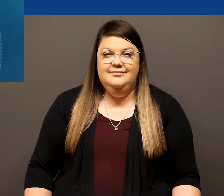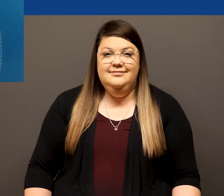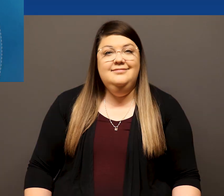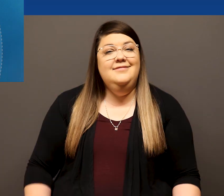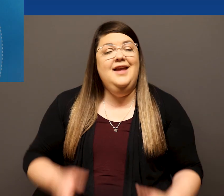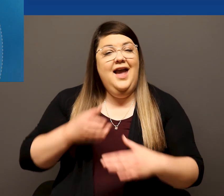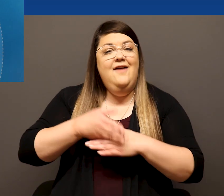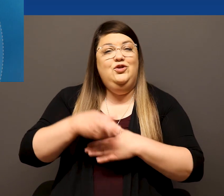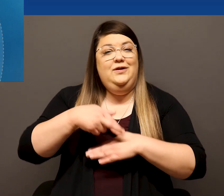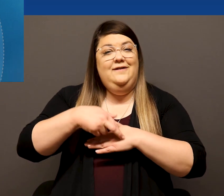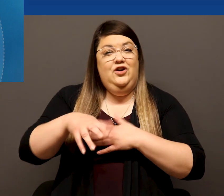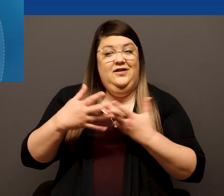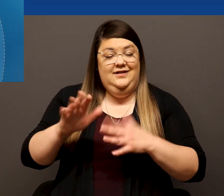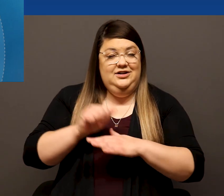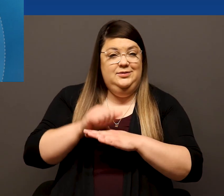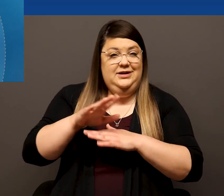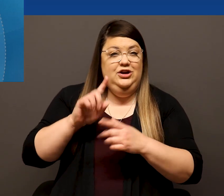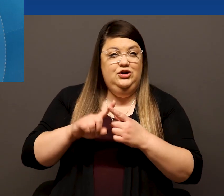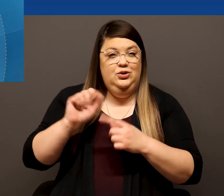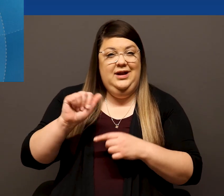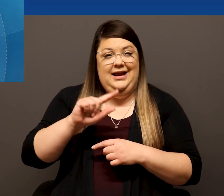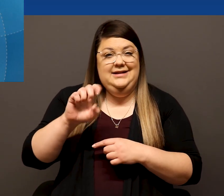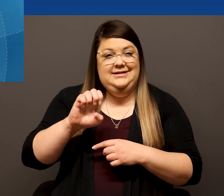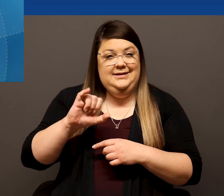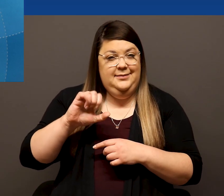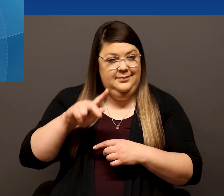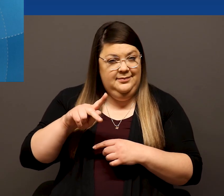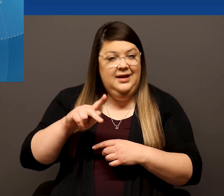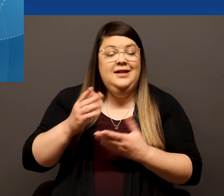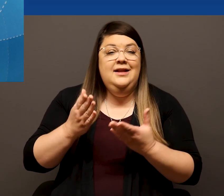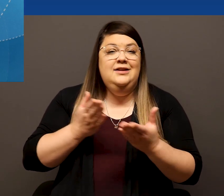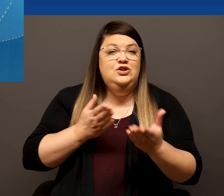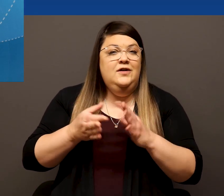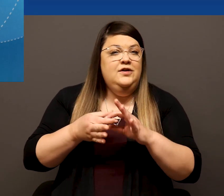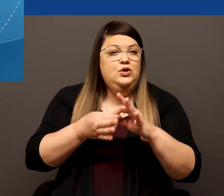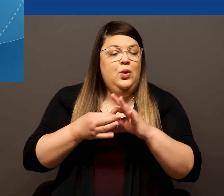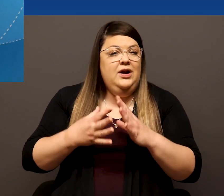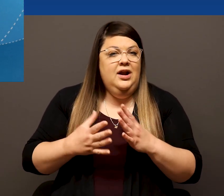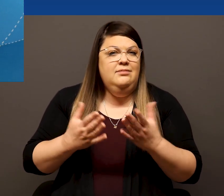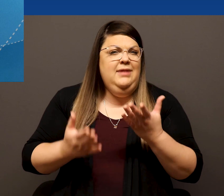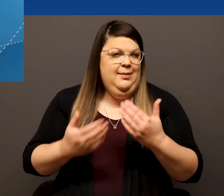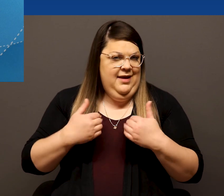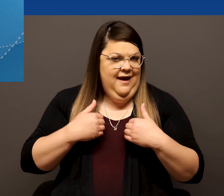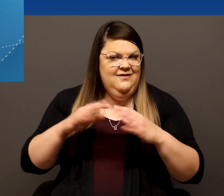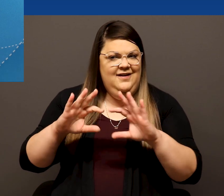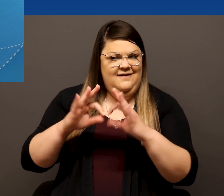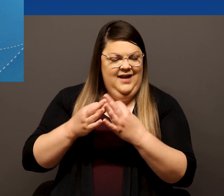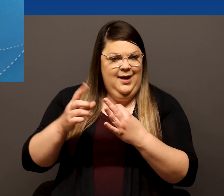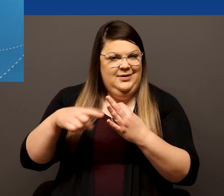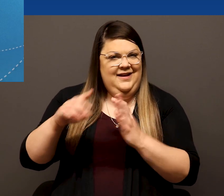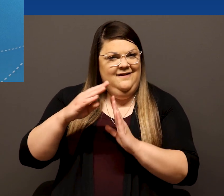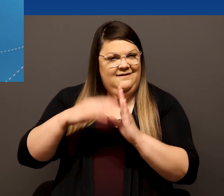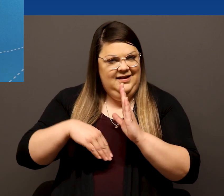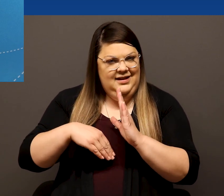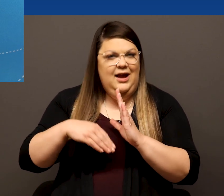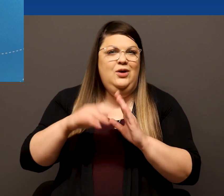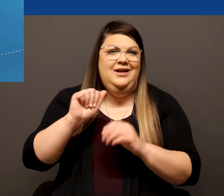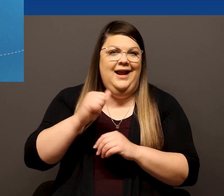[Narrator] After a referral has been submitted to AzEIP, the service coordinator may have the family fill out the Ages and Stages Questionnaire